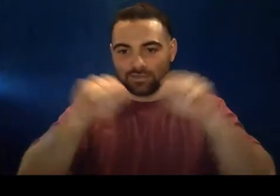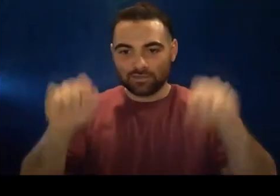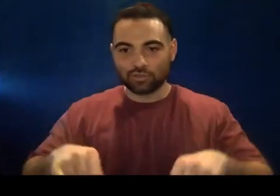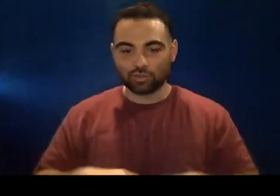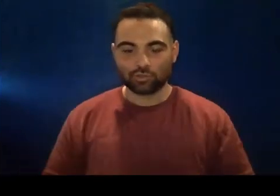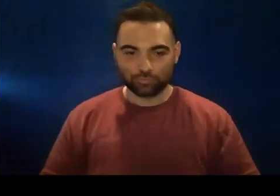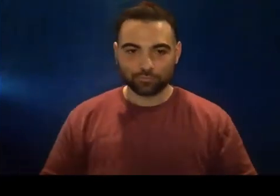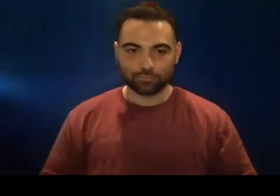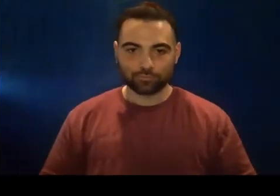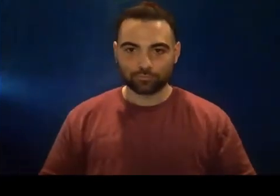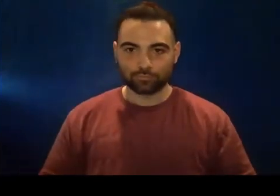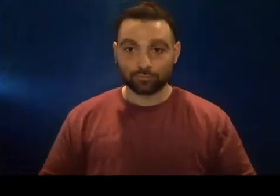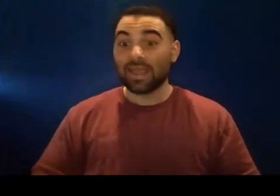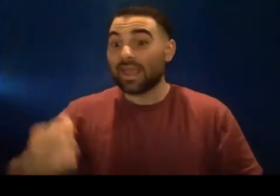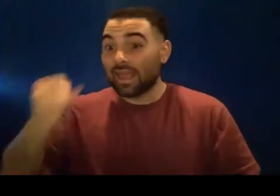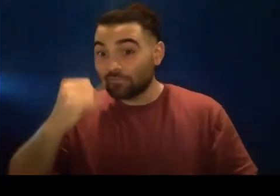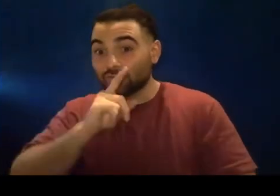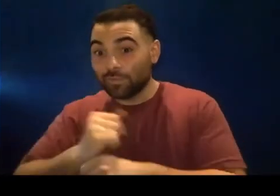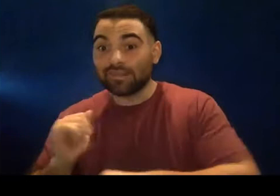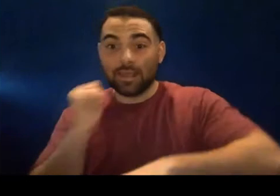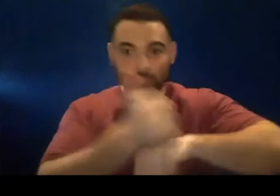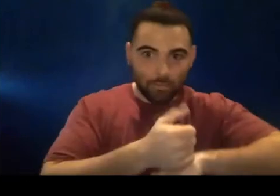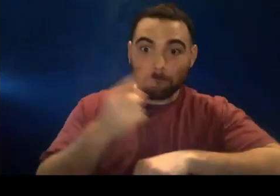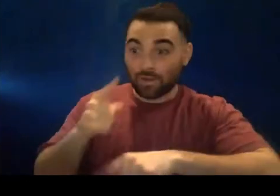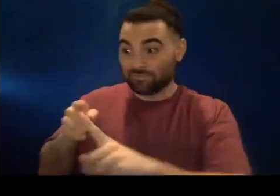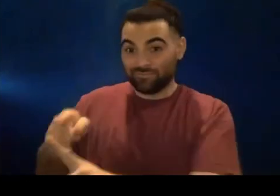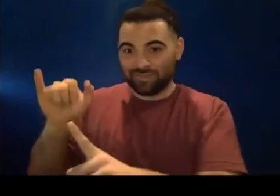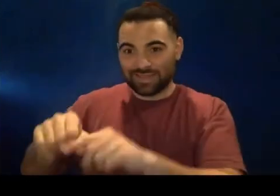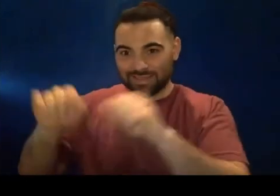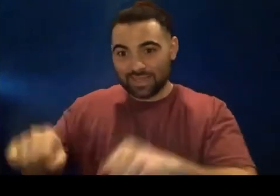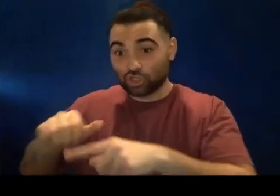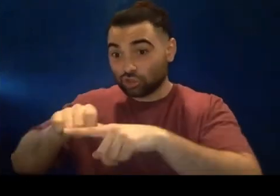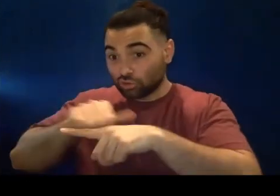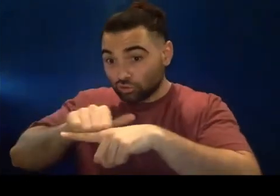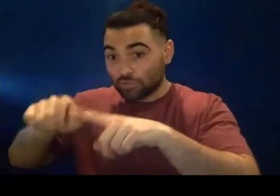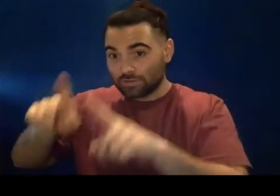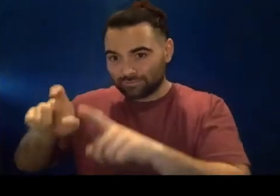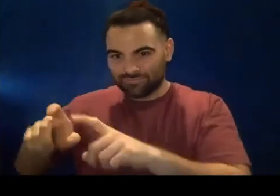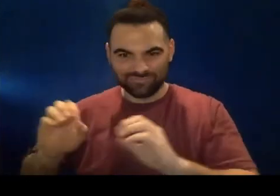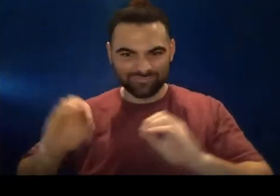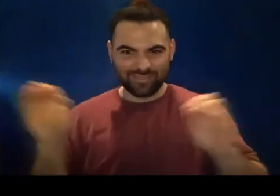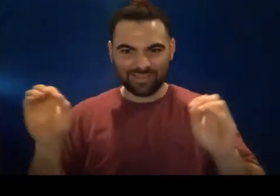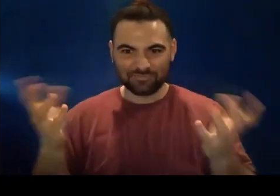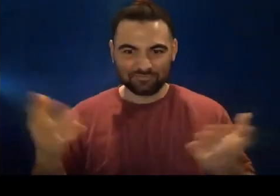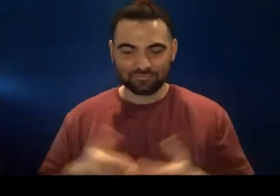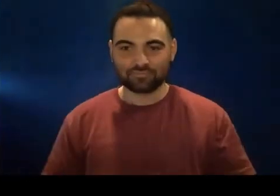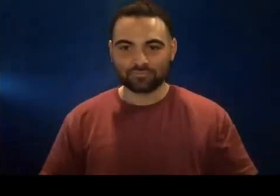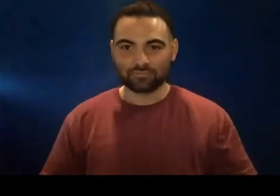should they implement them. But I've actually seen nothing happen except for goodwill and now we don't even know if the goodwill is there